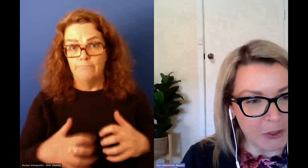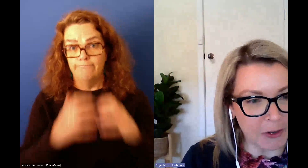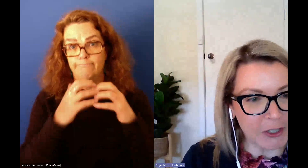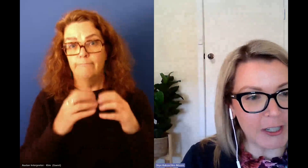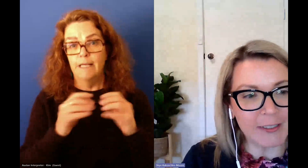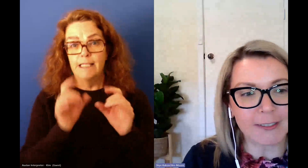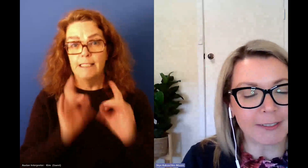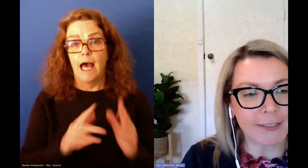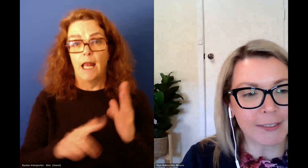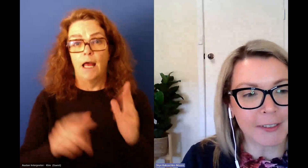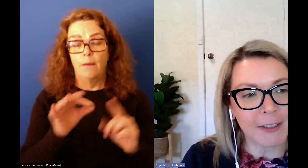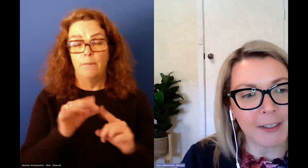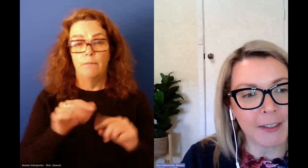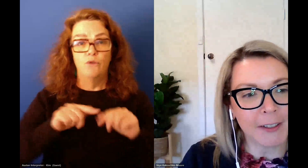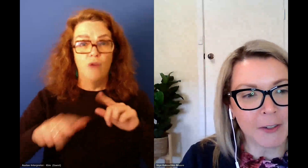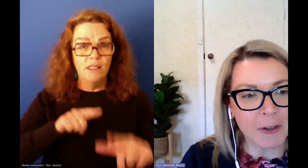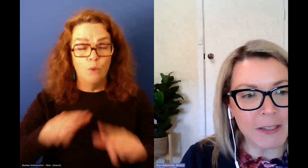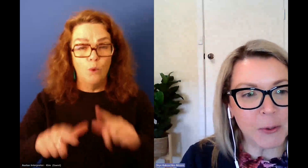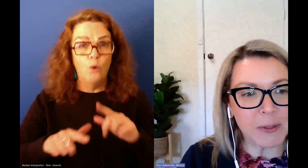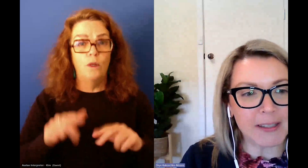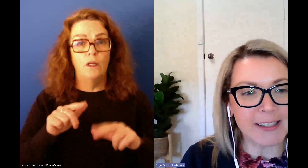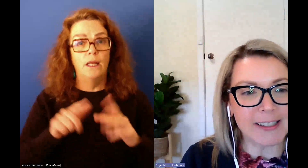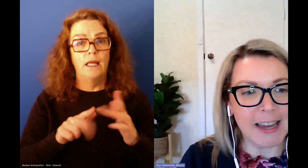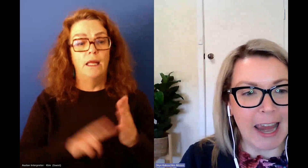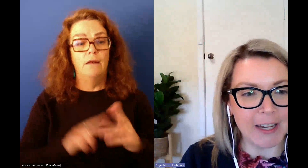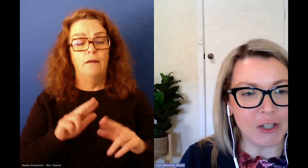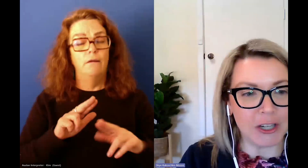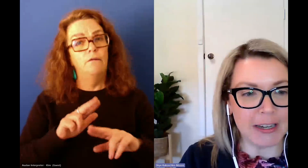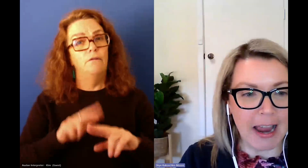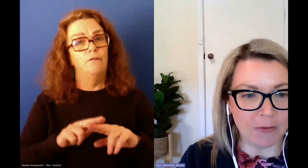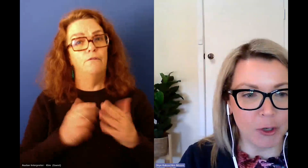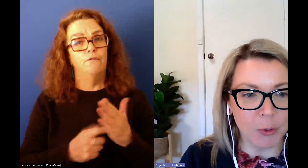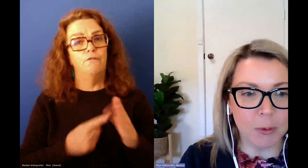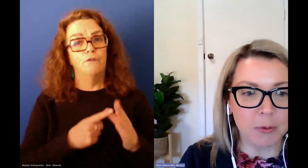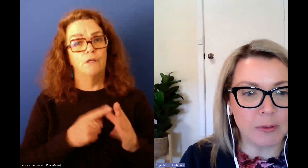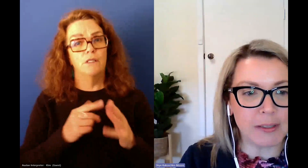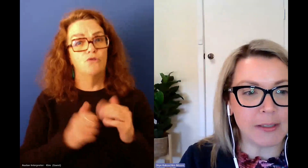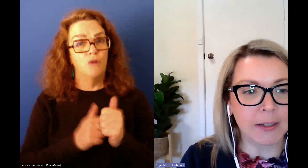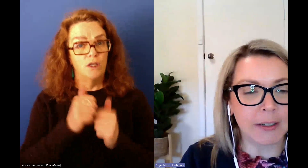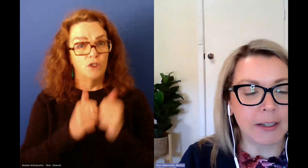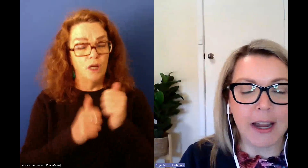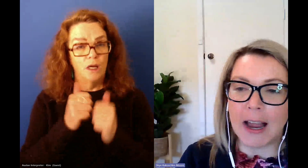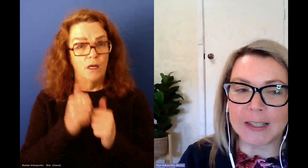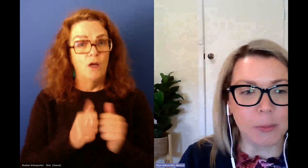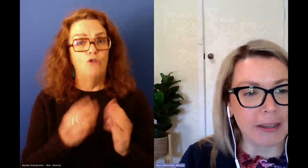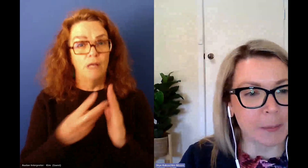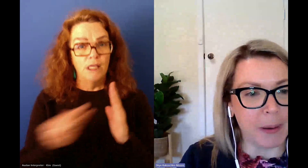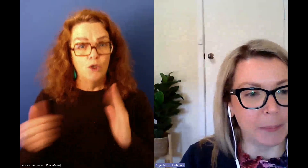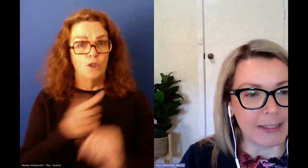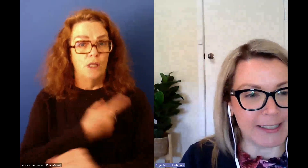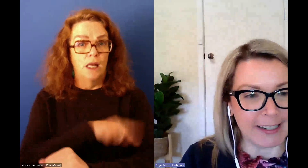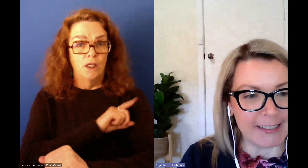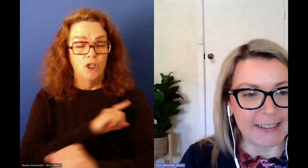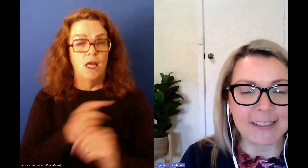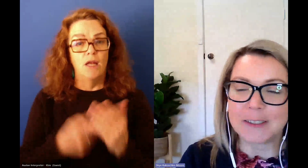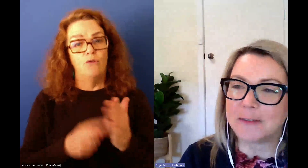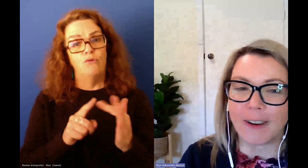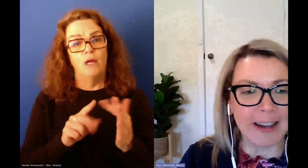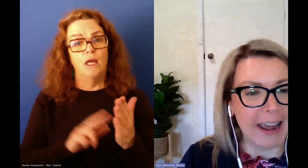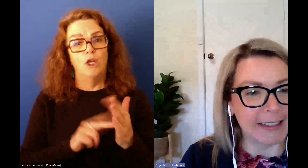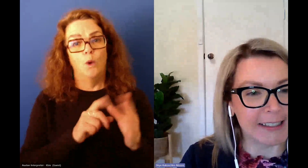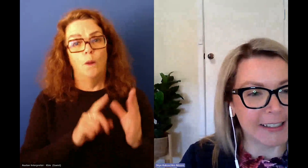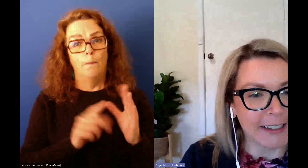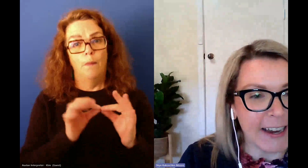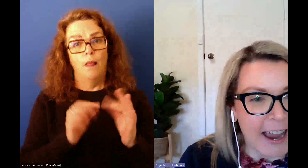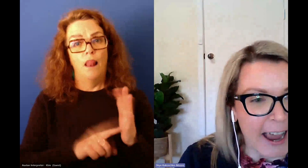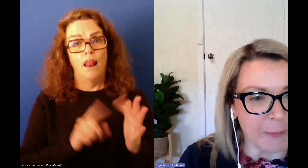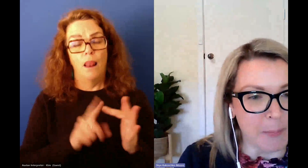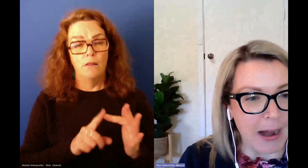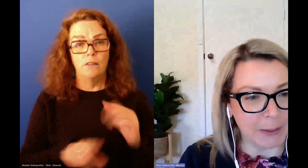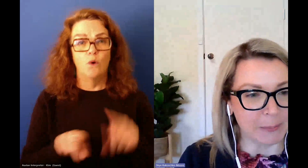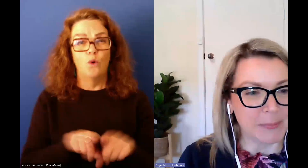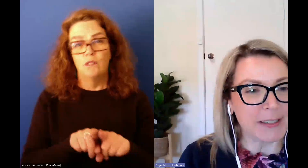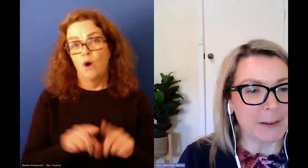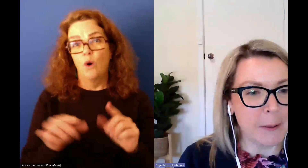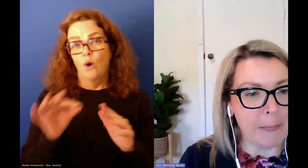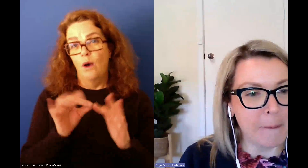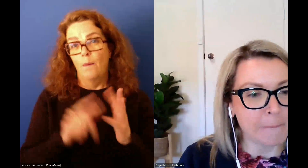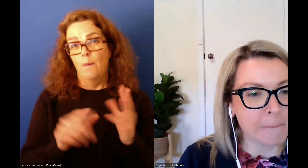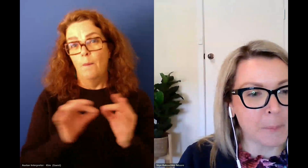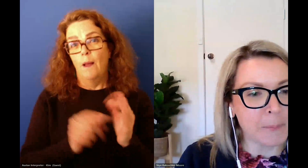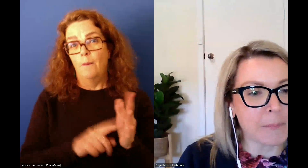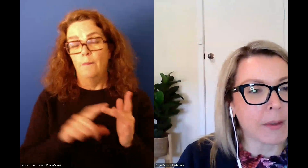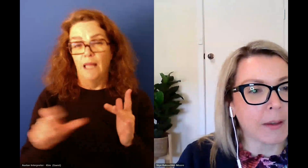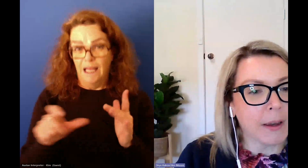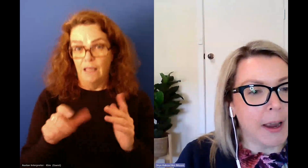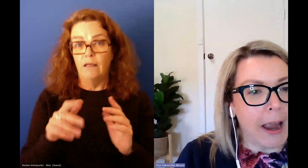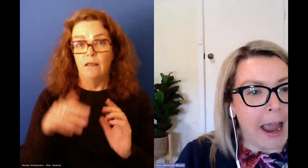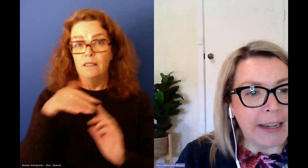infrastructure, resources, energy and renewables as well as the public sector, finance and marcomms.